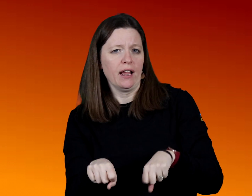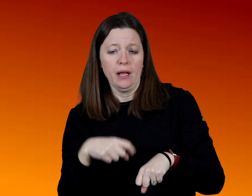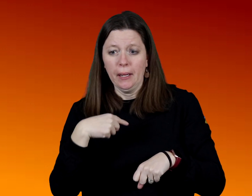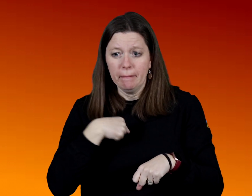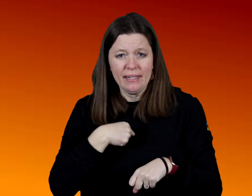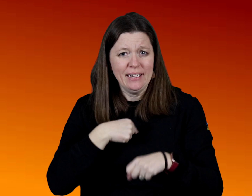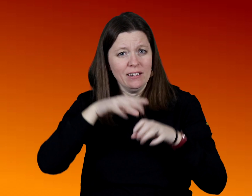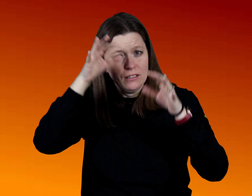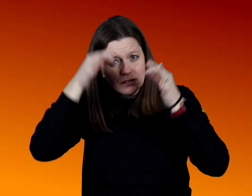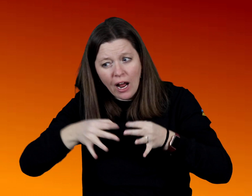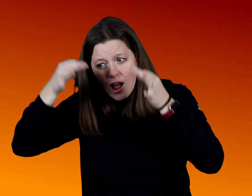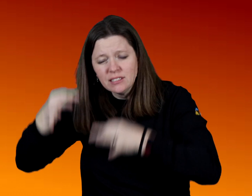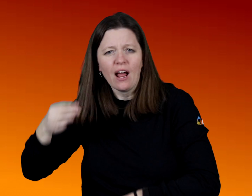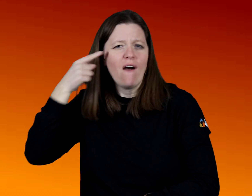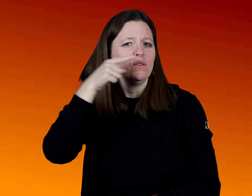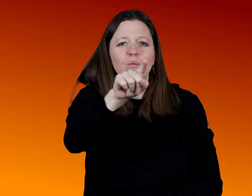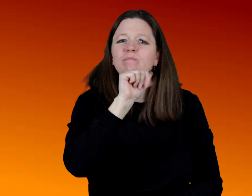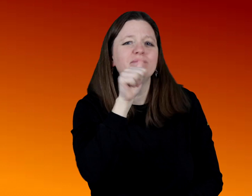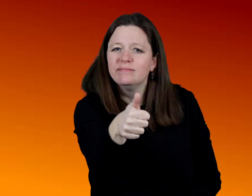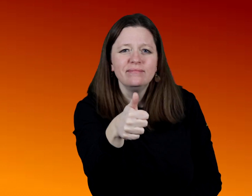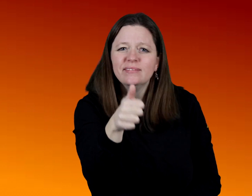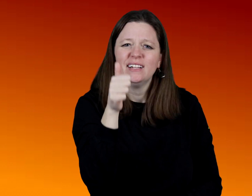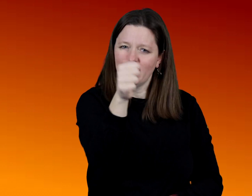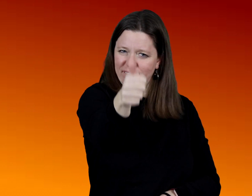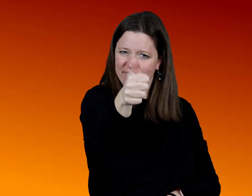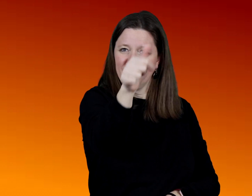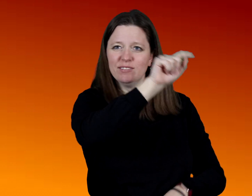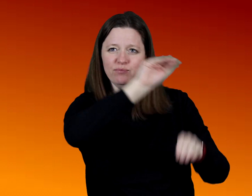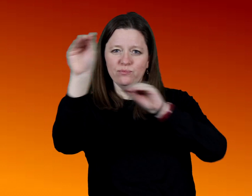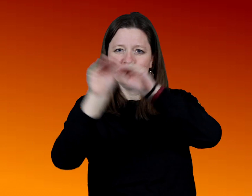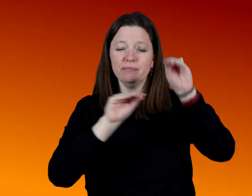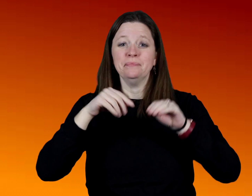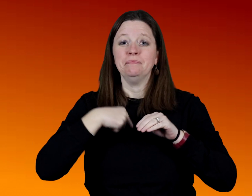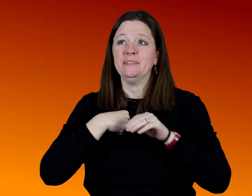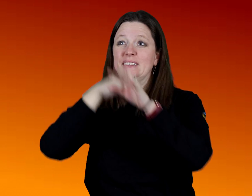I won’t be making the decisions for you, you can take control!